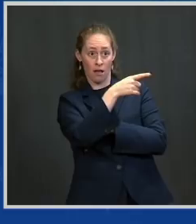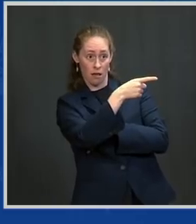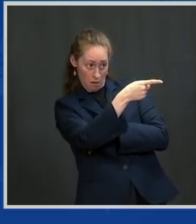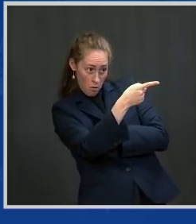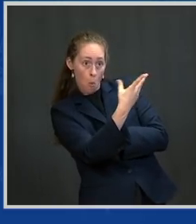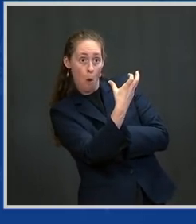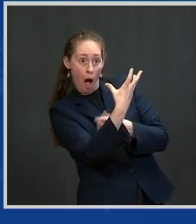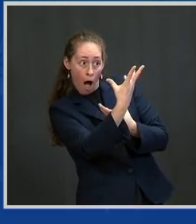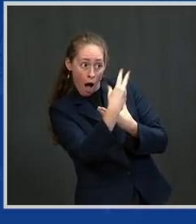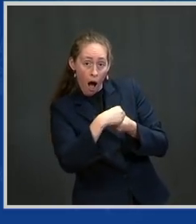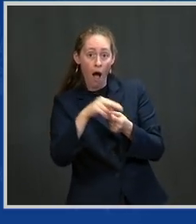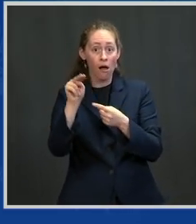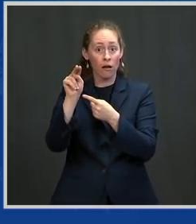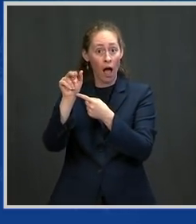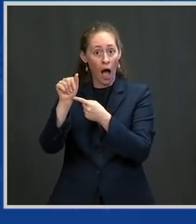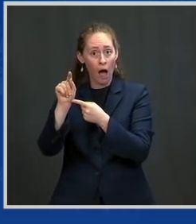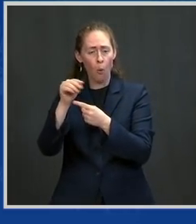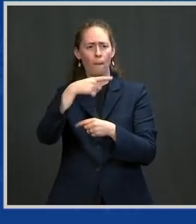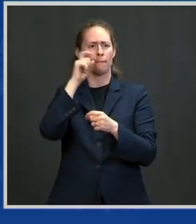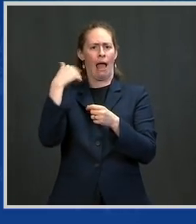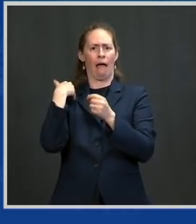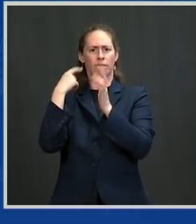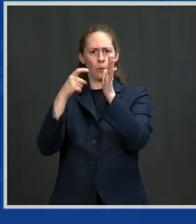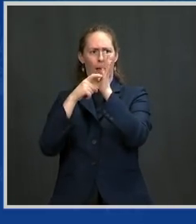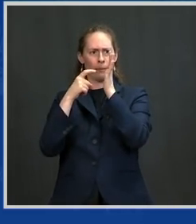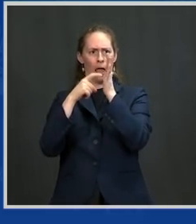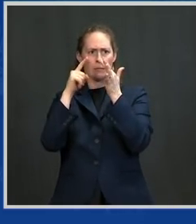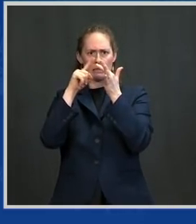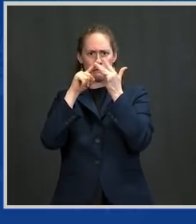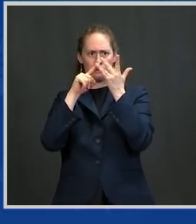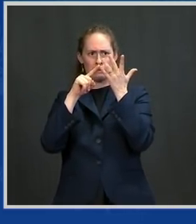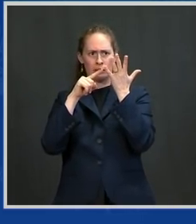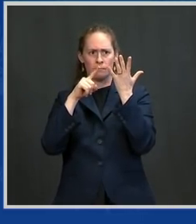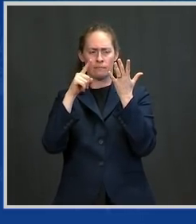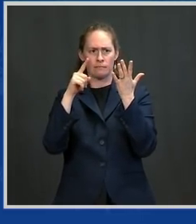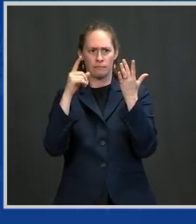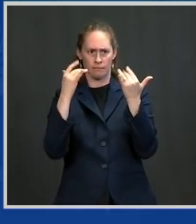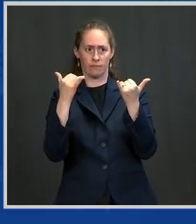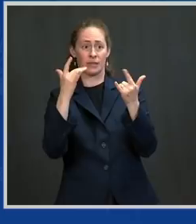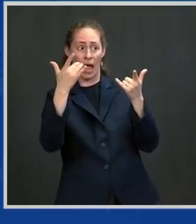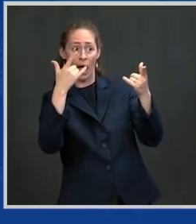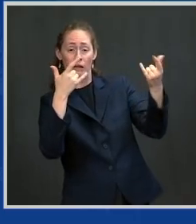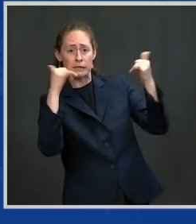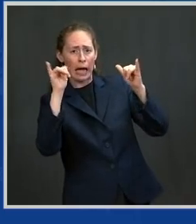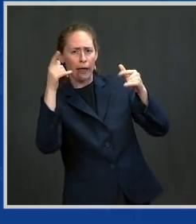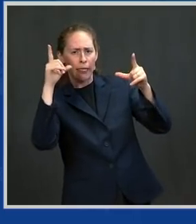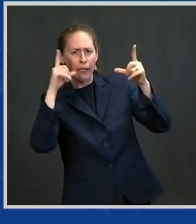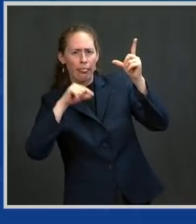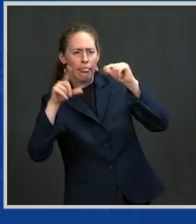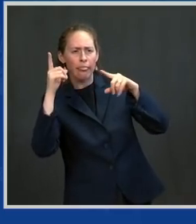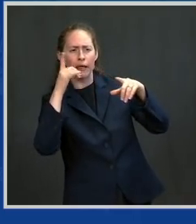The fact is they still have to clean up corruption. The fact is they have to meet other criteria to get into the Action Plan.